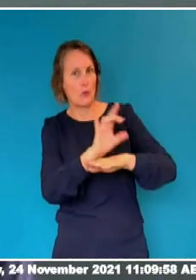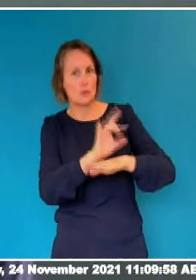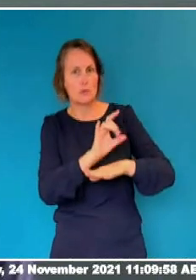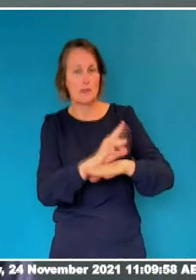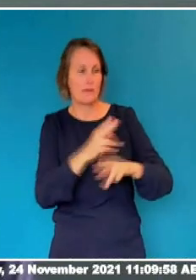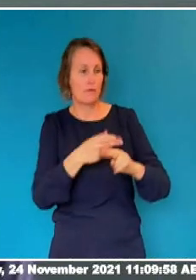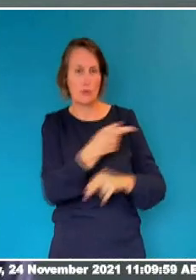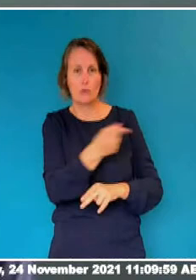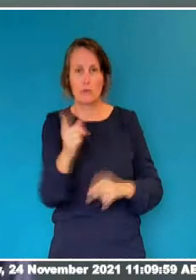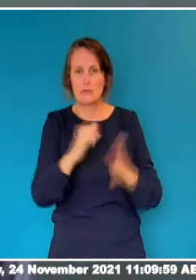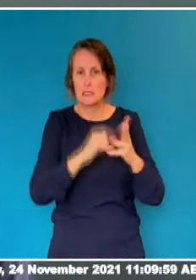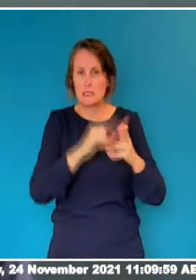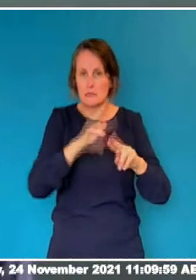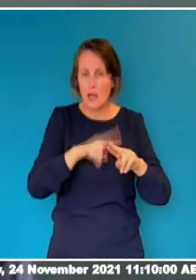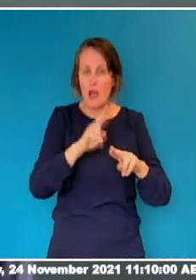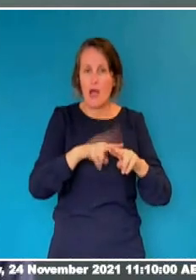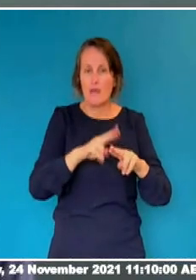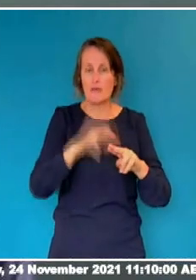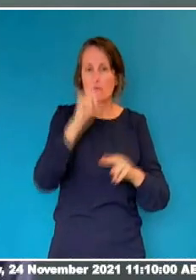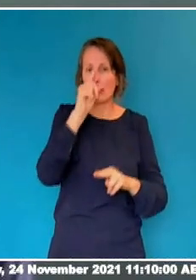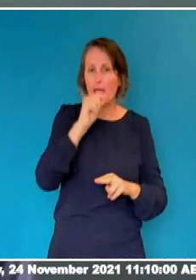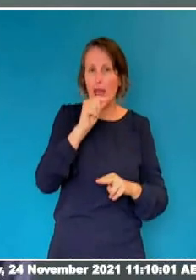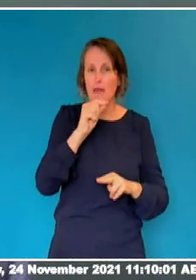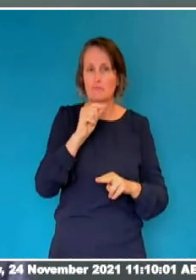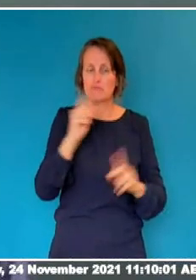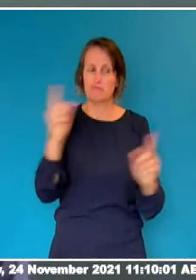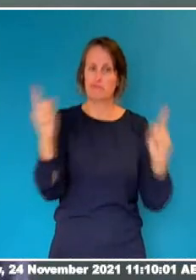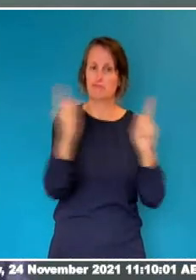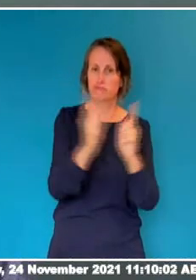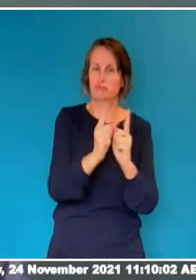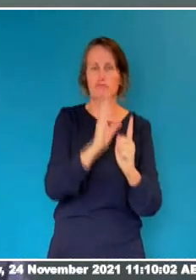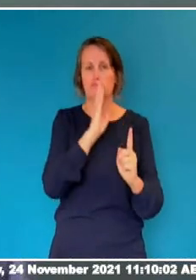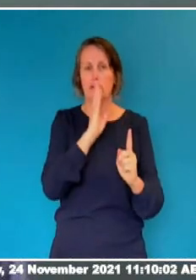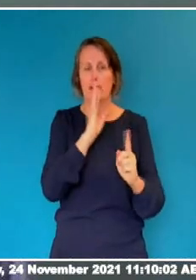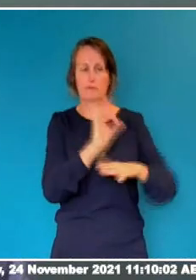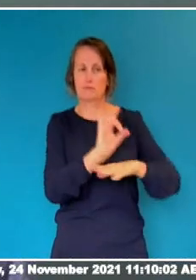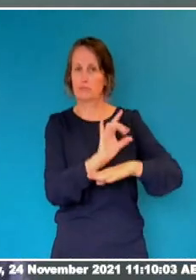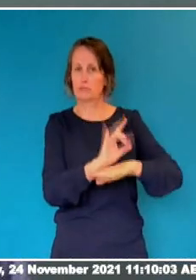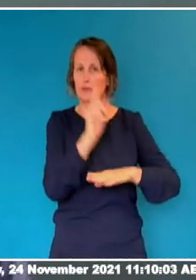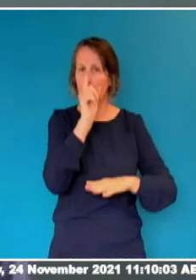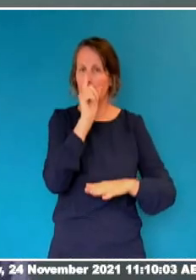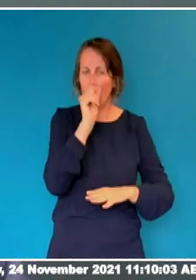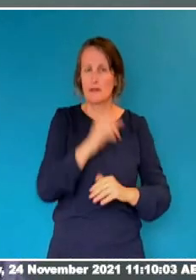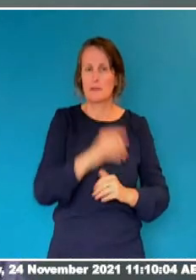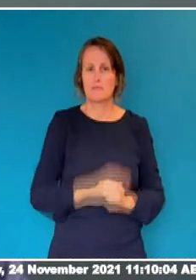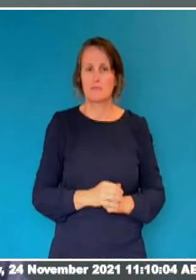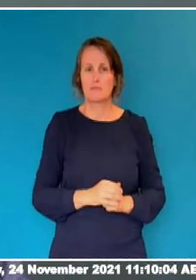employees. They dial up the line and get that independent, you know, no record to us